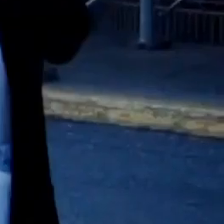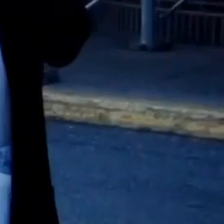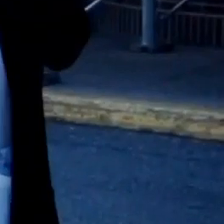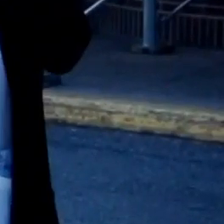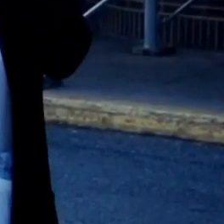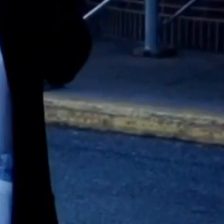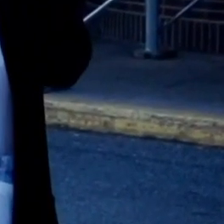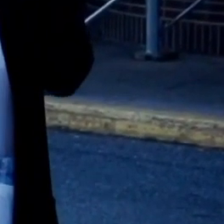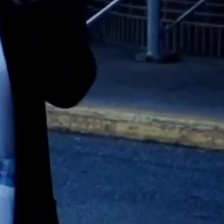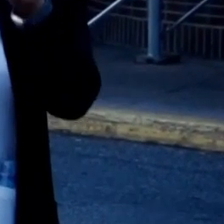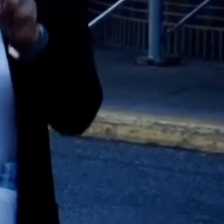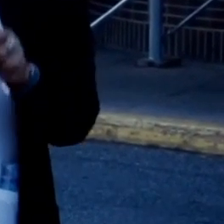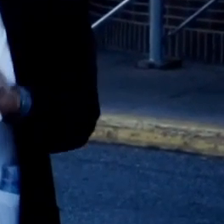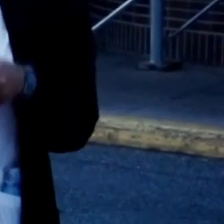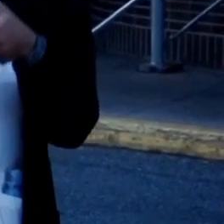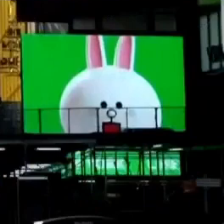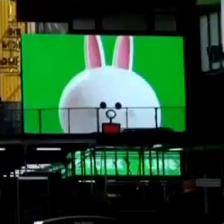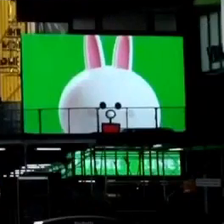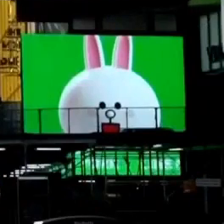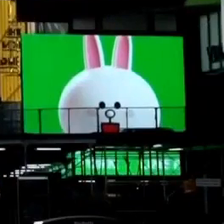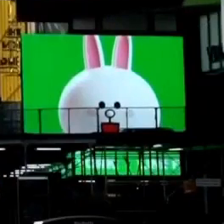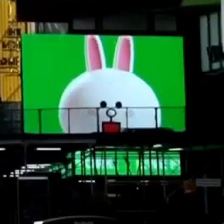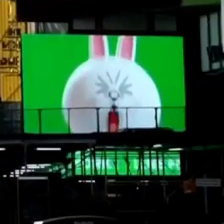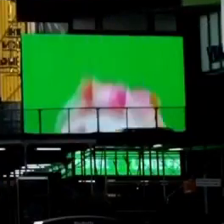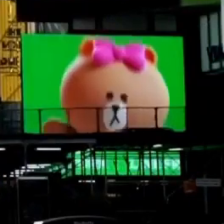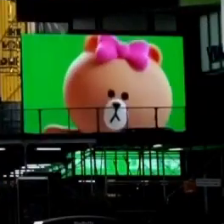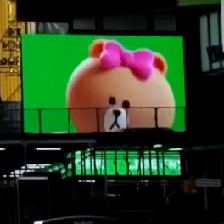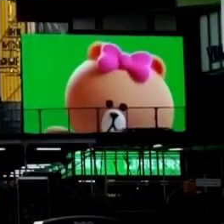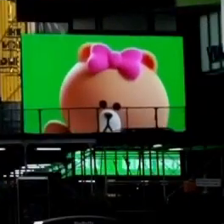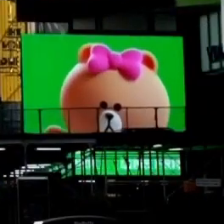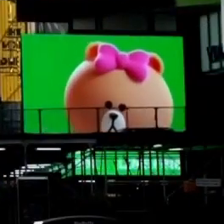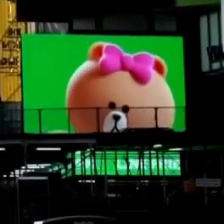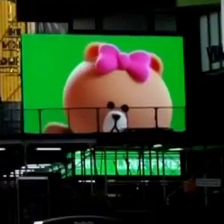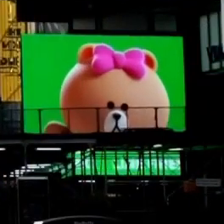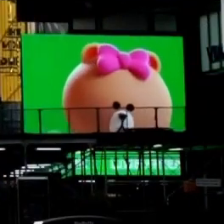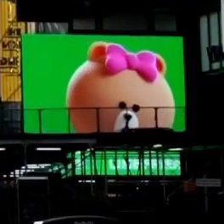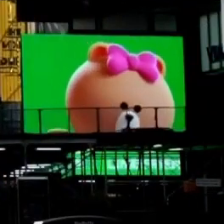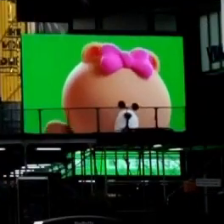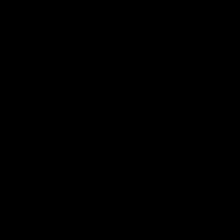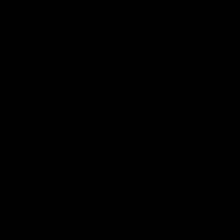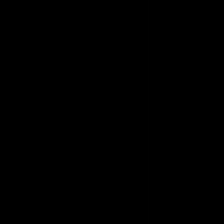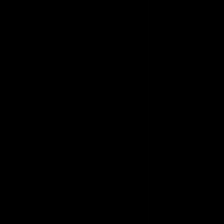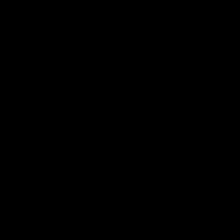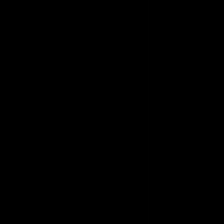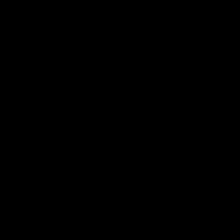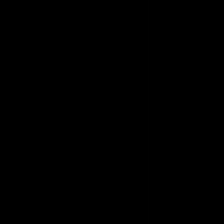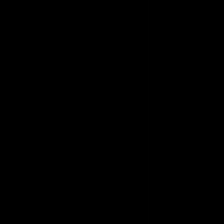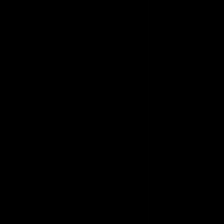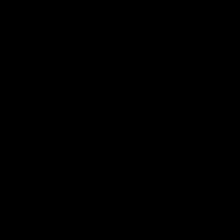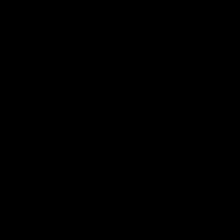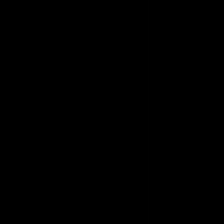THEY WILL DO THE RIGHT THING.